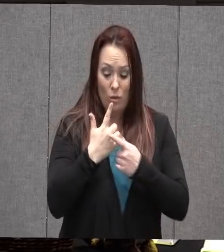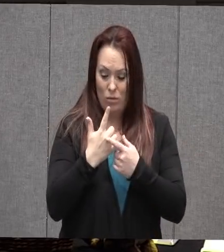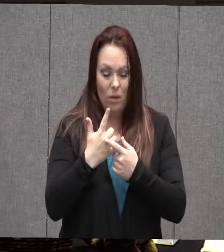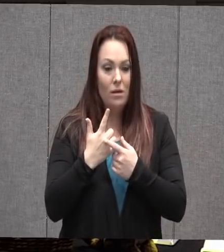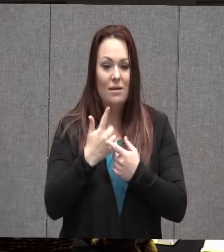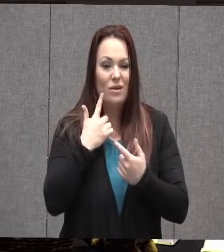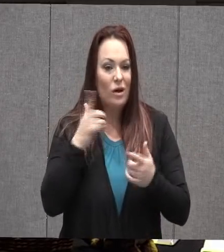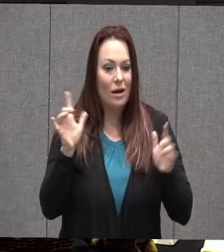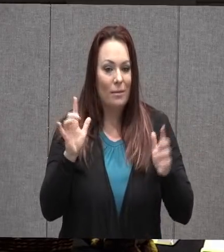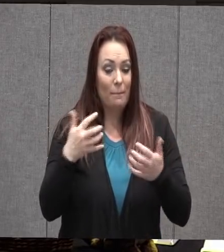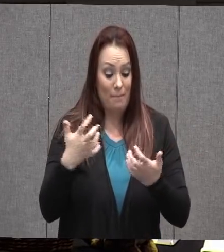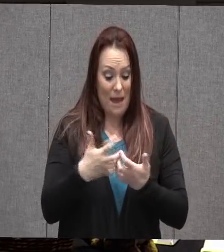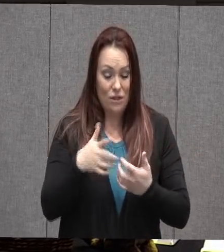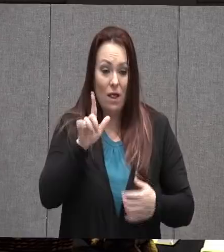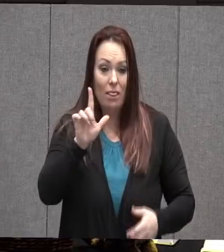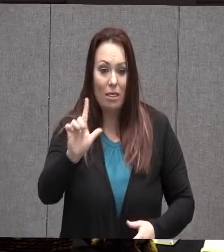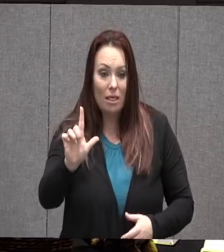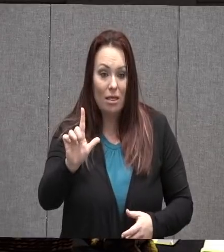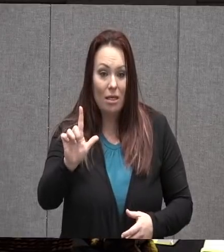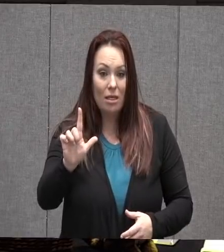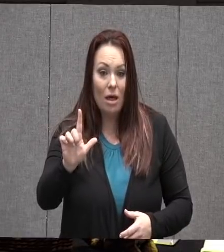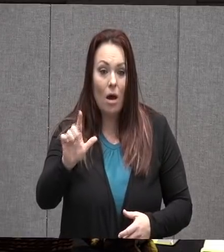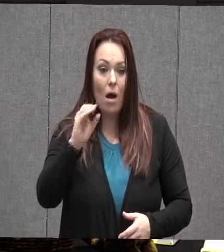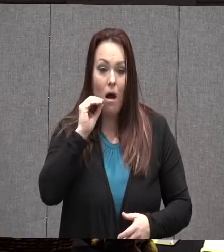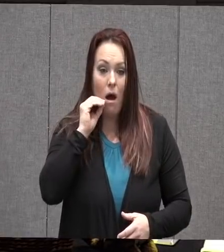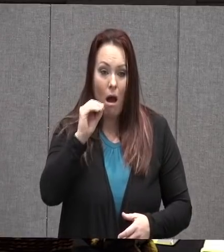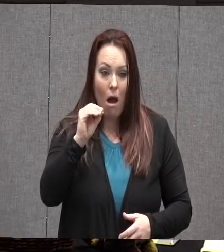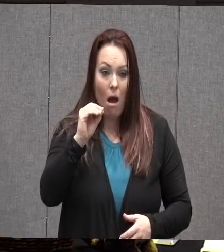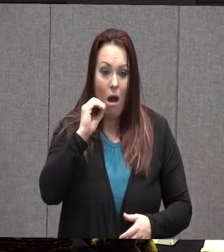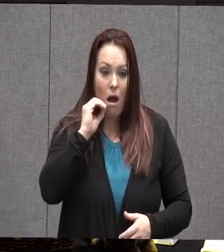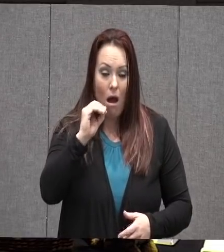Okay, then I heard luh oh, o.